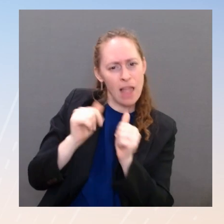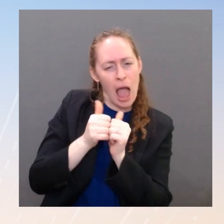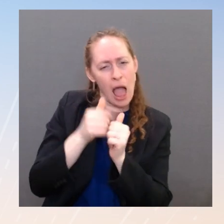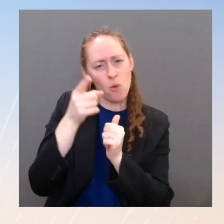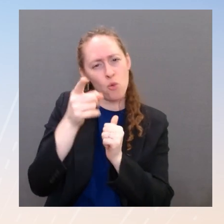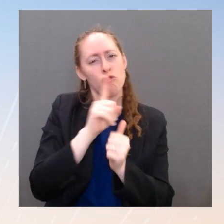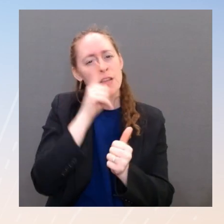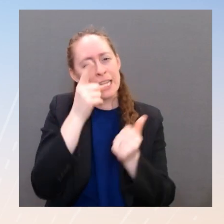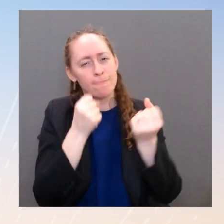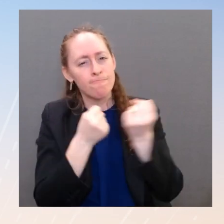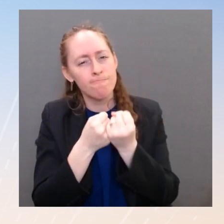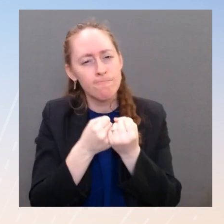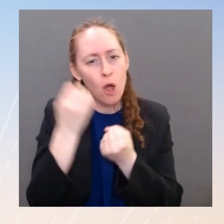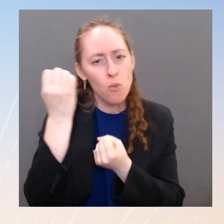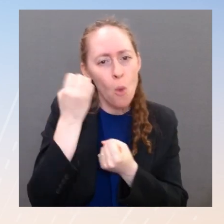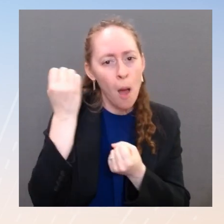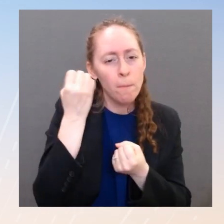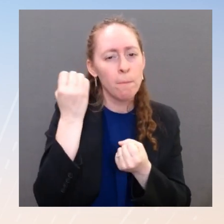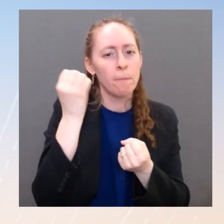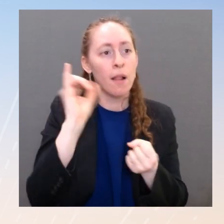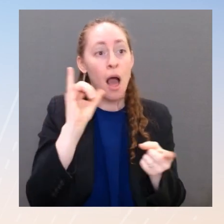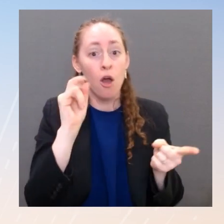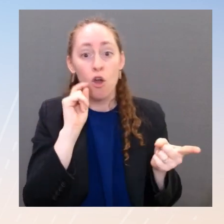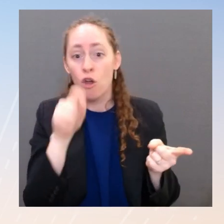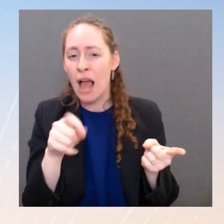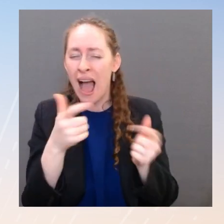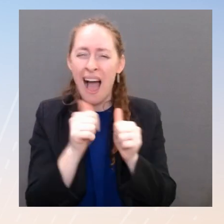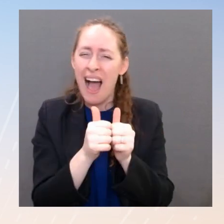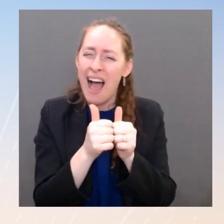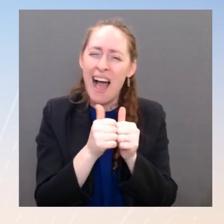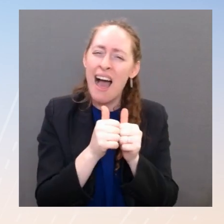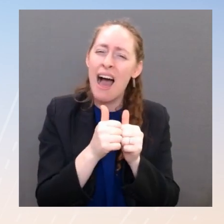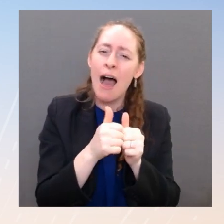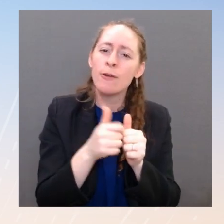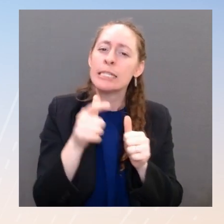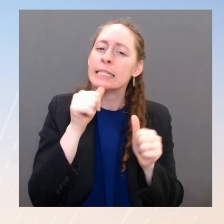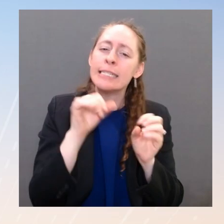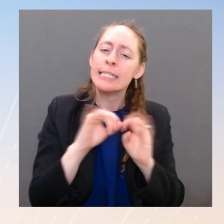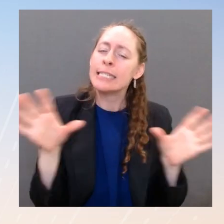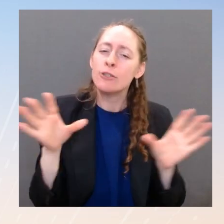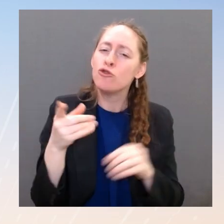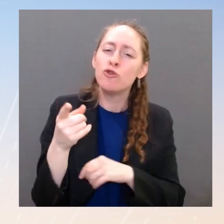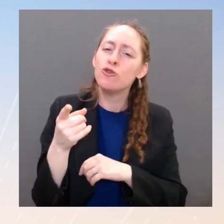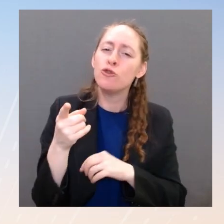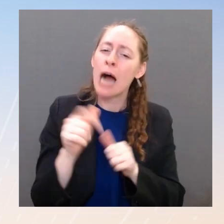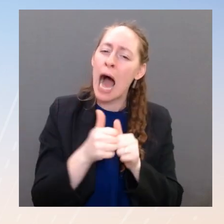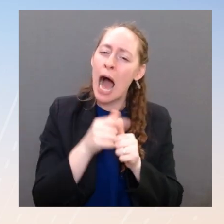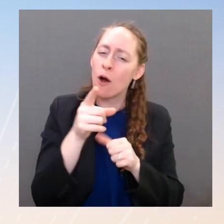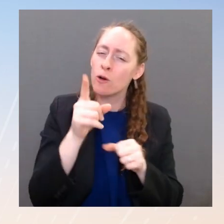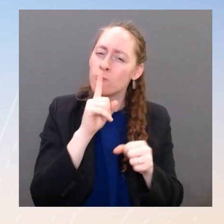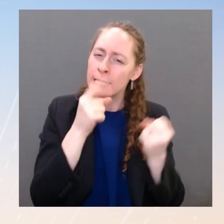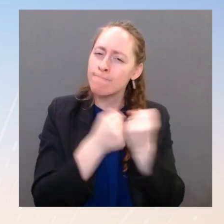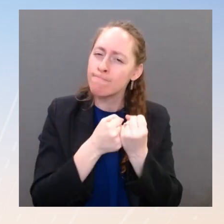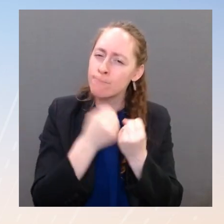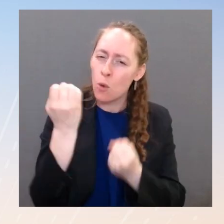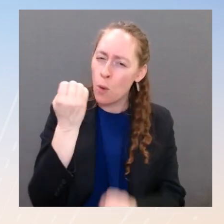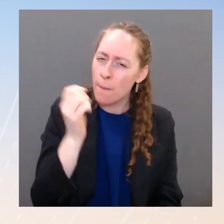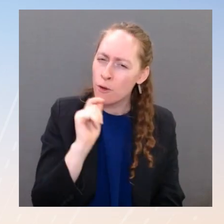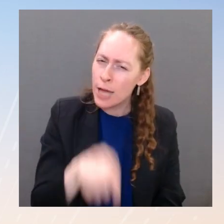or a concrete announcement of new aid for Ukraine? Ms. Psaki: Not yet. I have nothing to preview yet. Maybe as we get closer to the end of the week, we may be there.